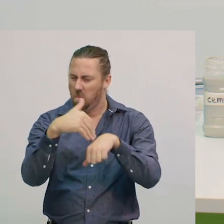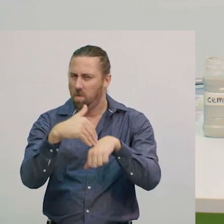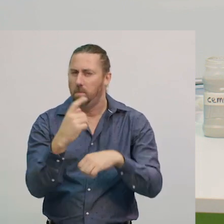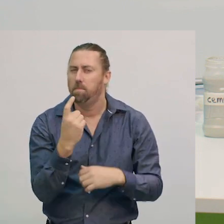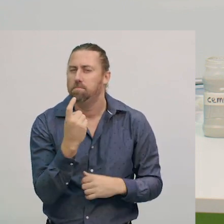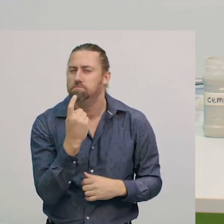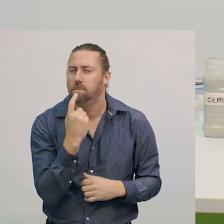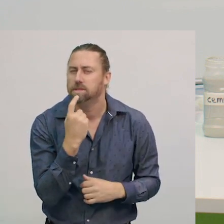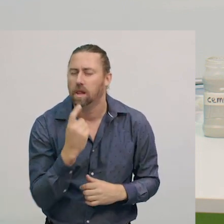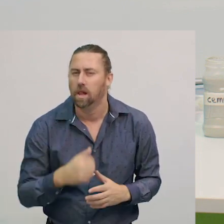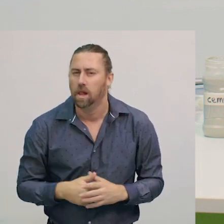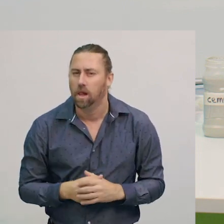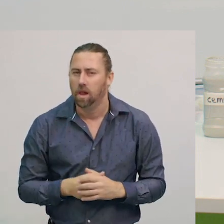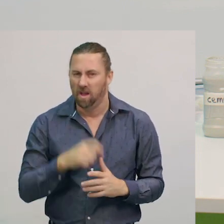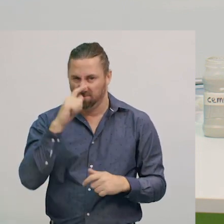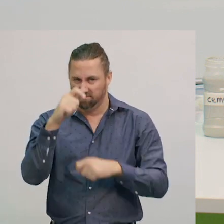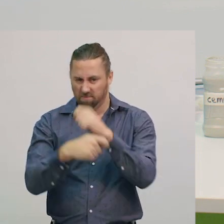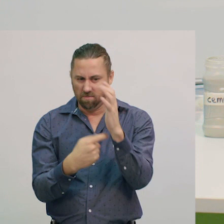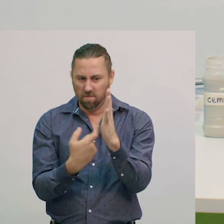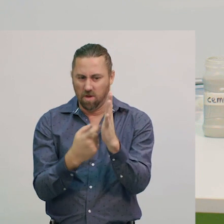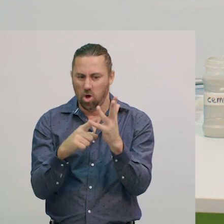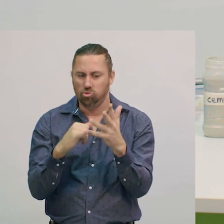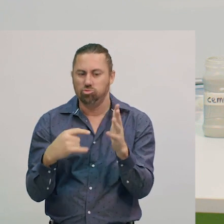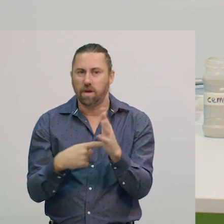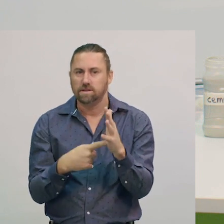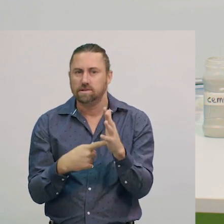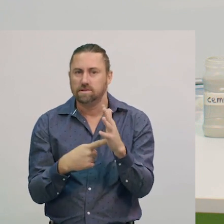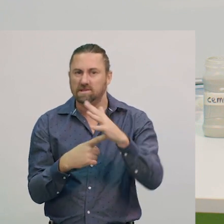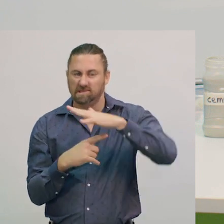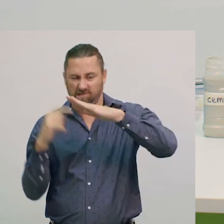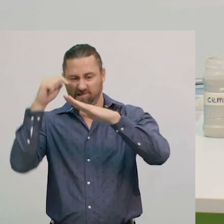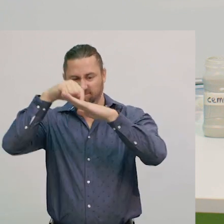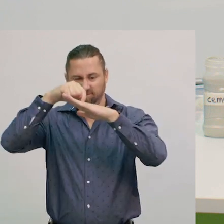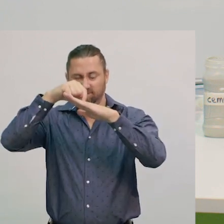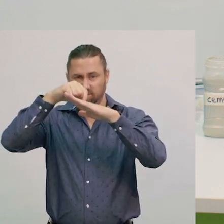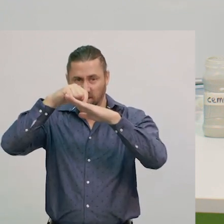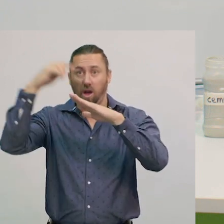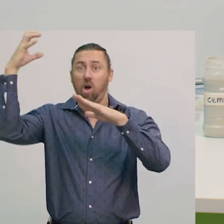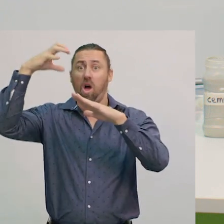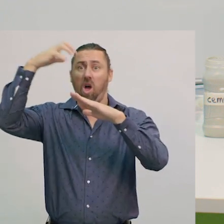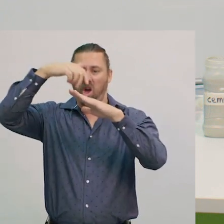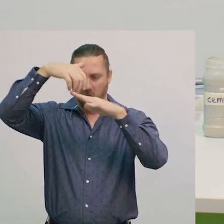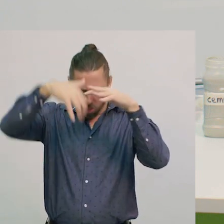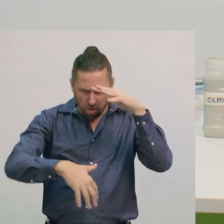When mine got really old, it was rusty, and the rain leaked through the rust holes. so I had to get a new one. Metal’s often used for parts,